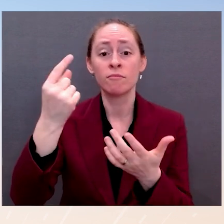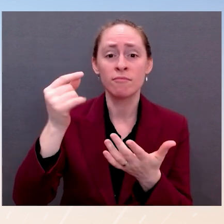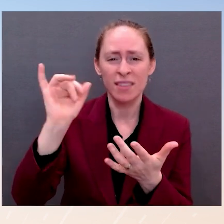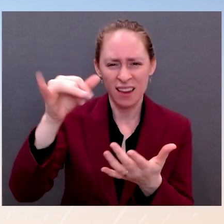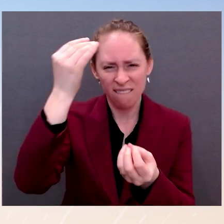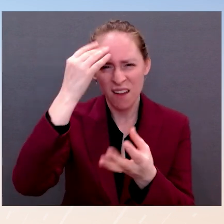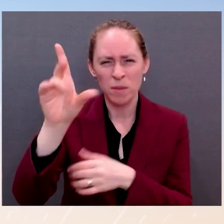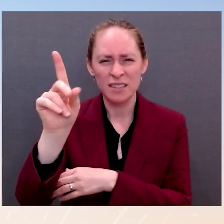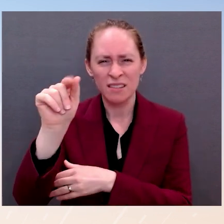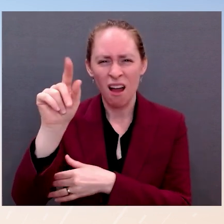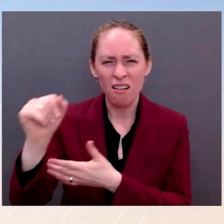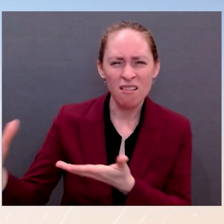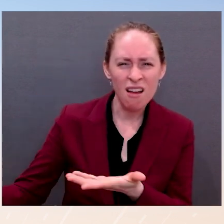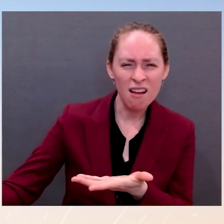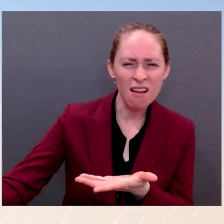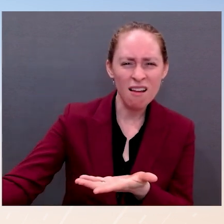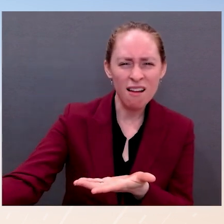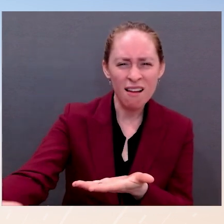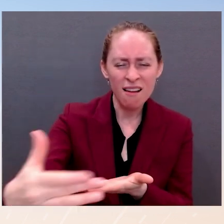and a review of the published literature.